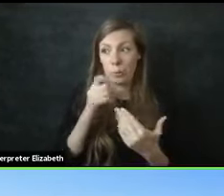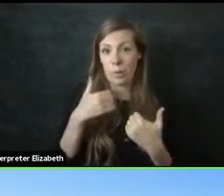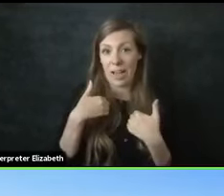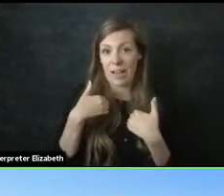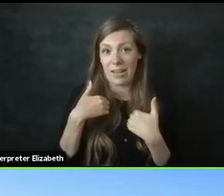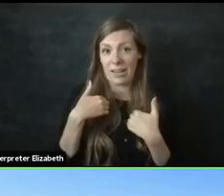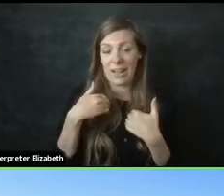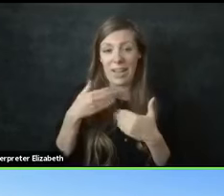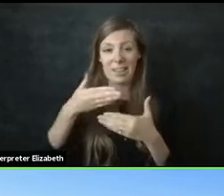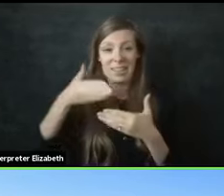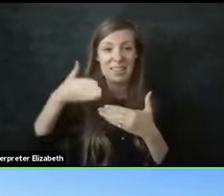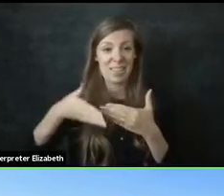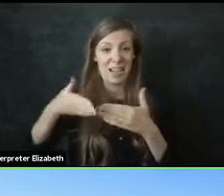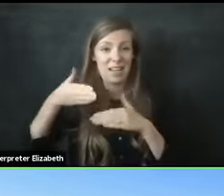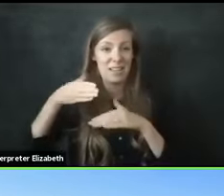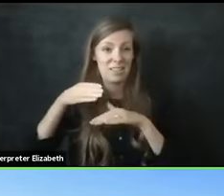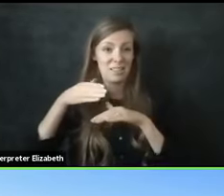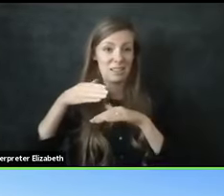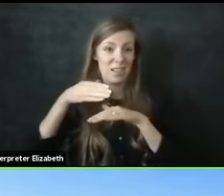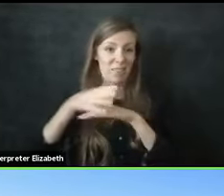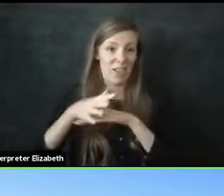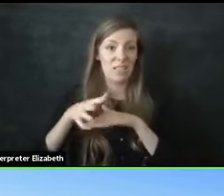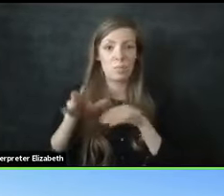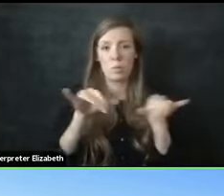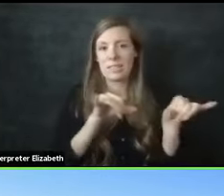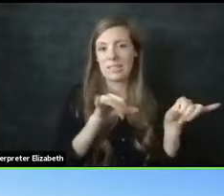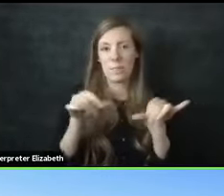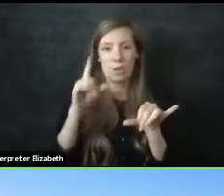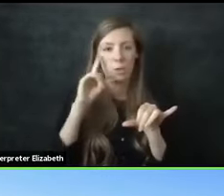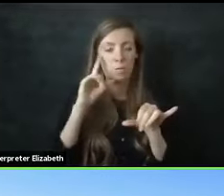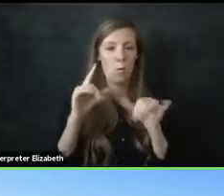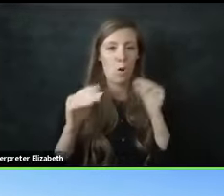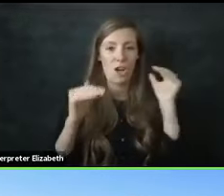for adults, sore arm, a fever, some fatigue.